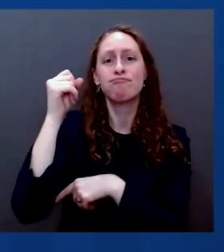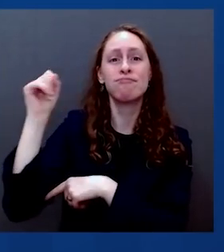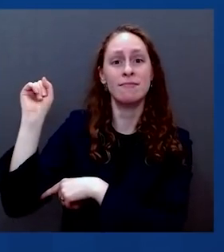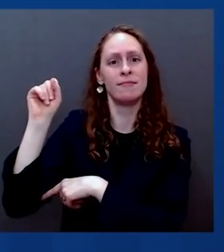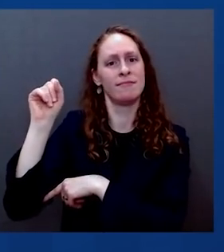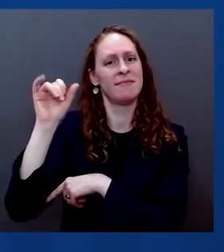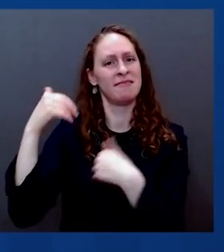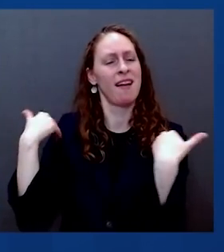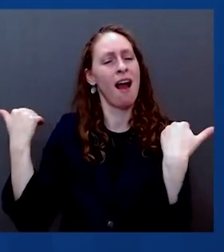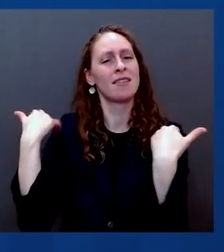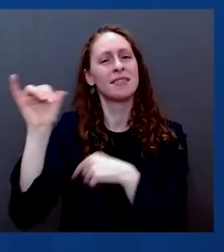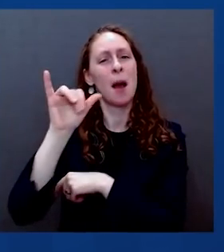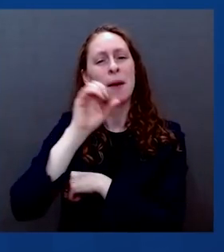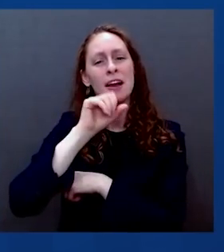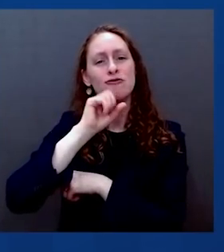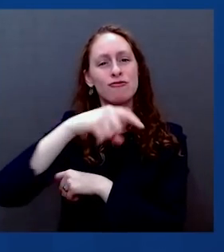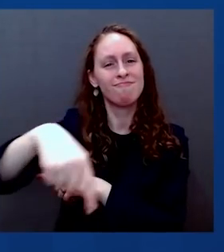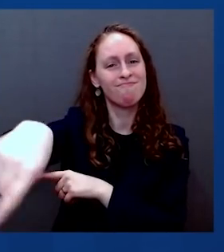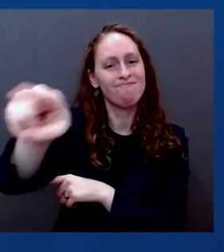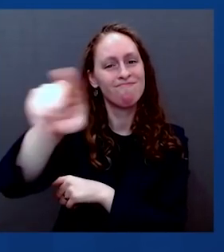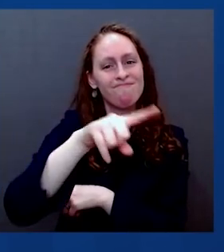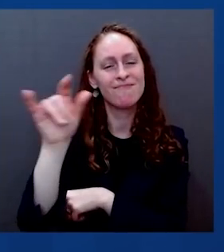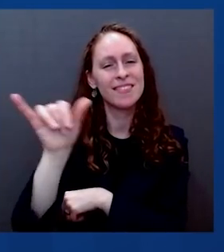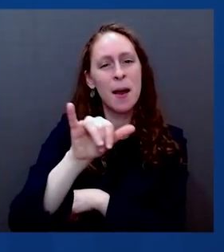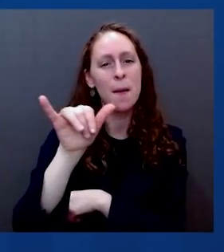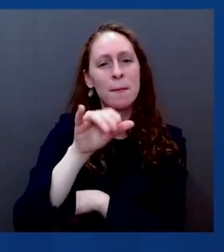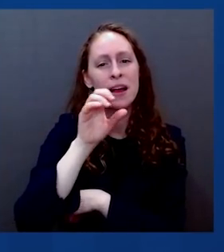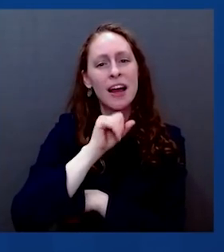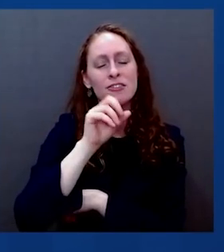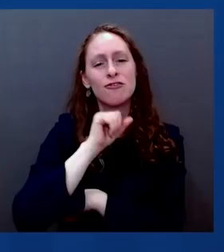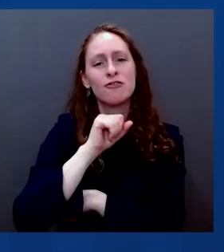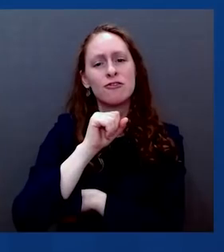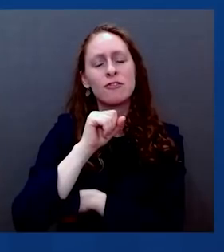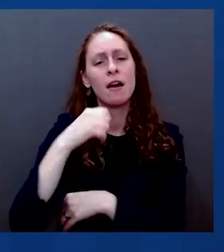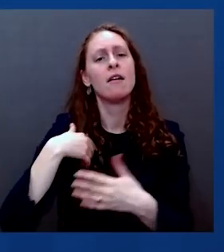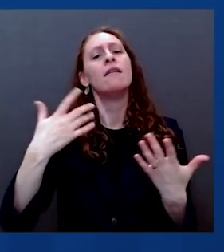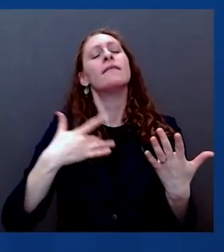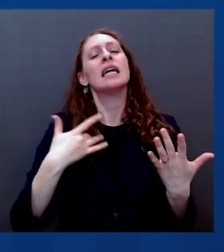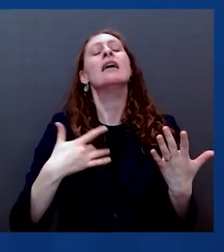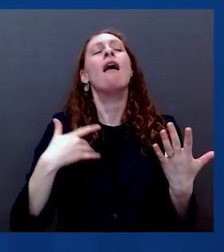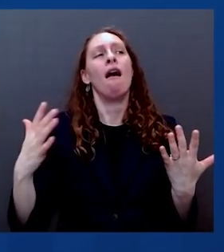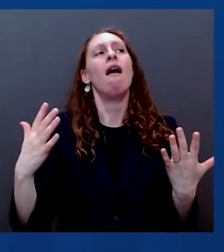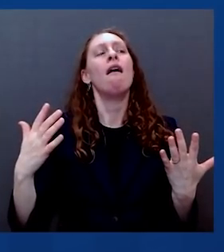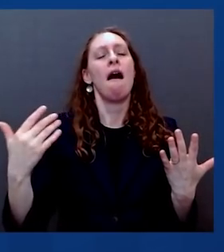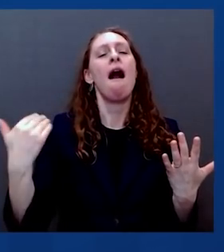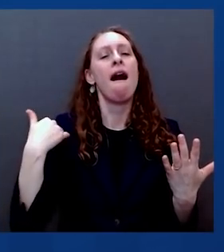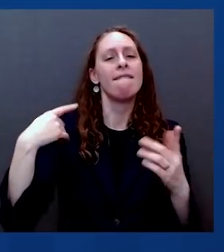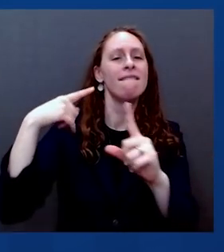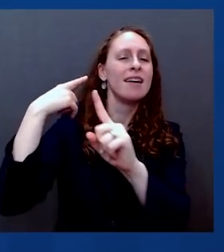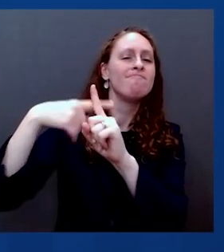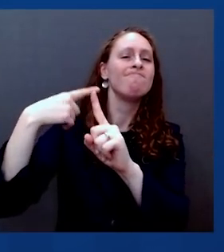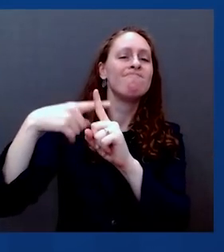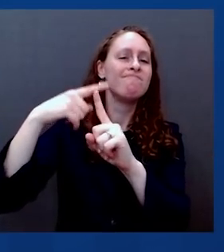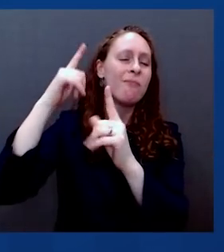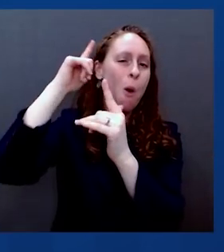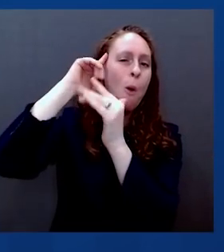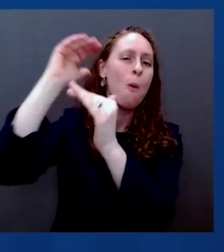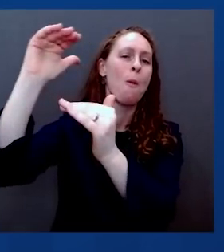Before and after in our lives -- and in the life of the nation -- democracy is who we are,